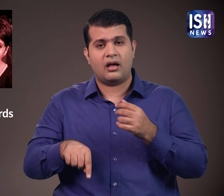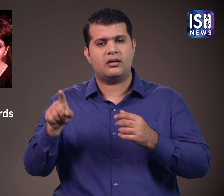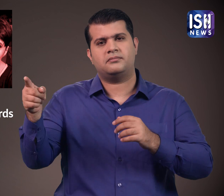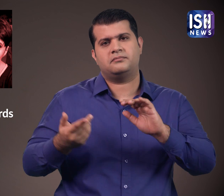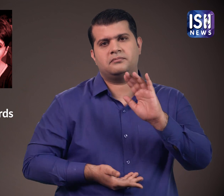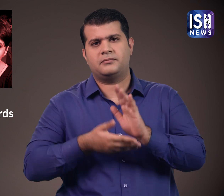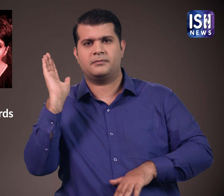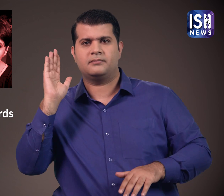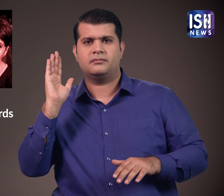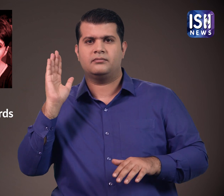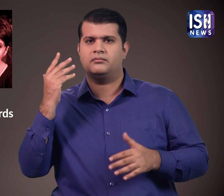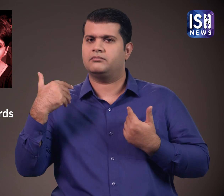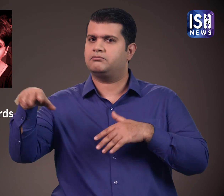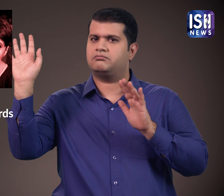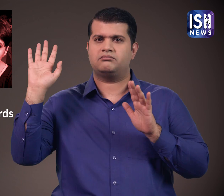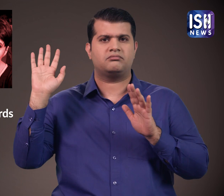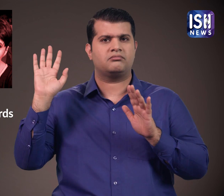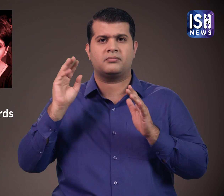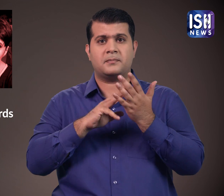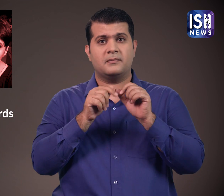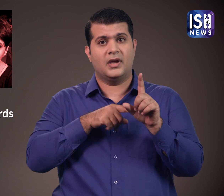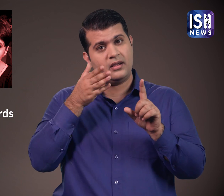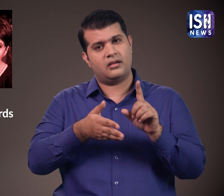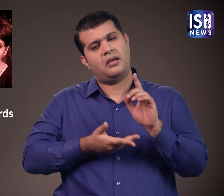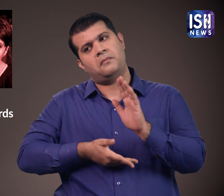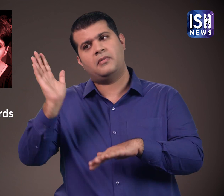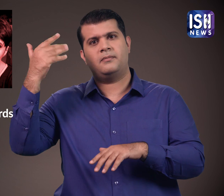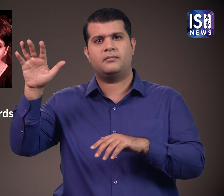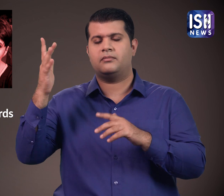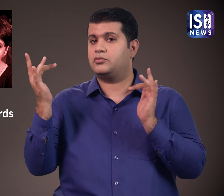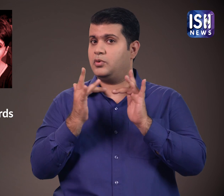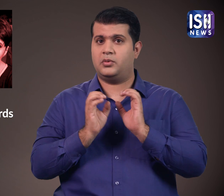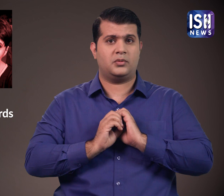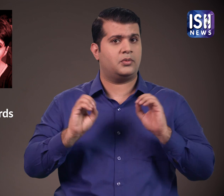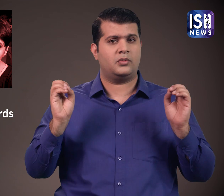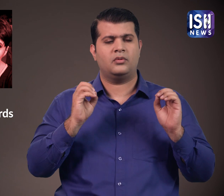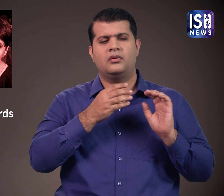Then in May she left him and did not contact him.